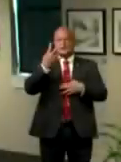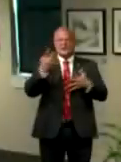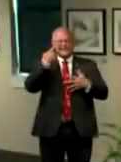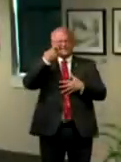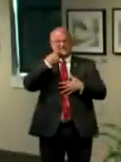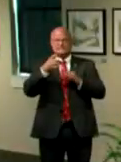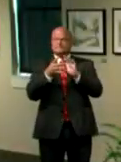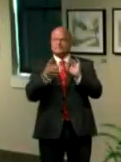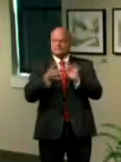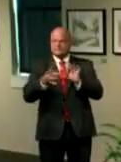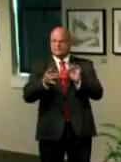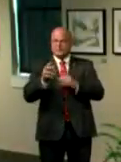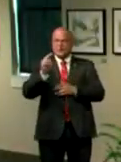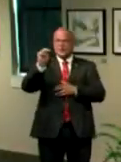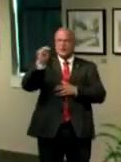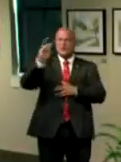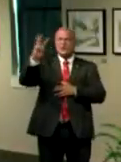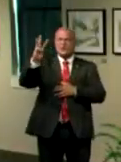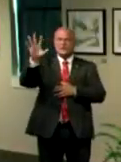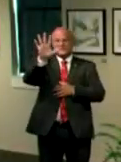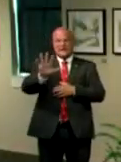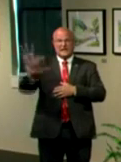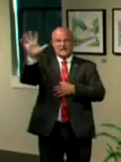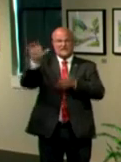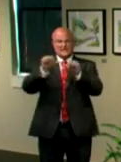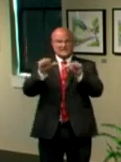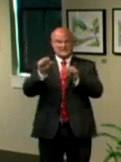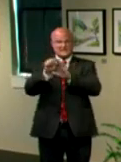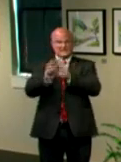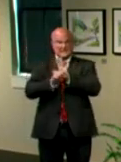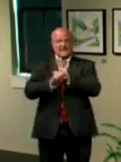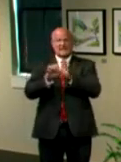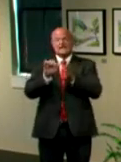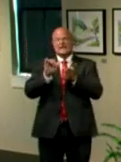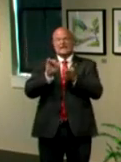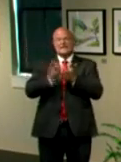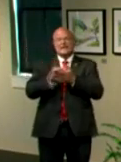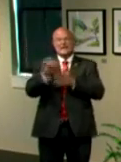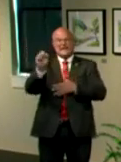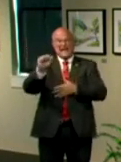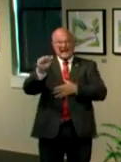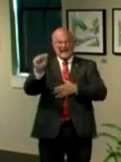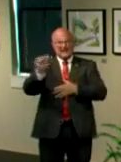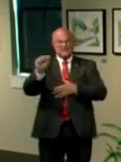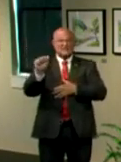THIS IS THE GROWTH RATE BY PUBLIC HEALTH REGION. YOU SEE WHAT I JUST RECITED IN